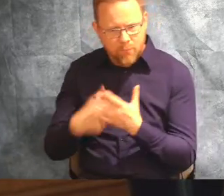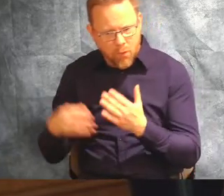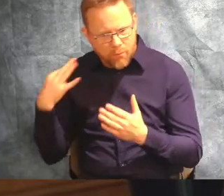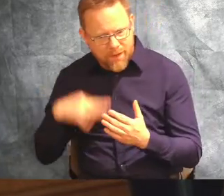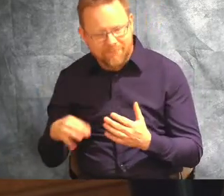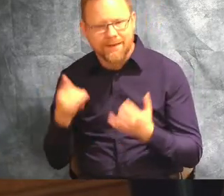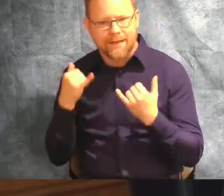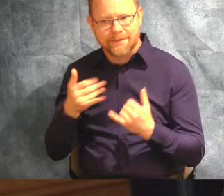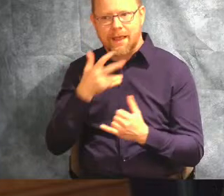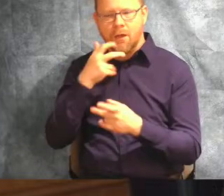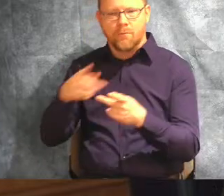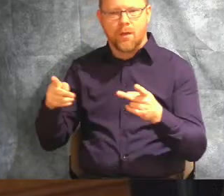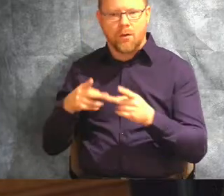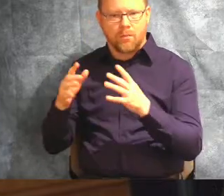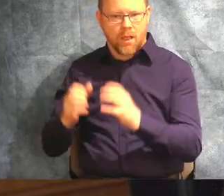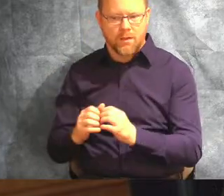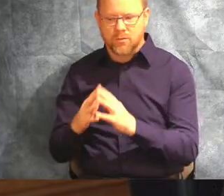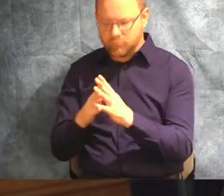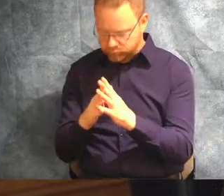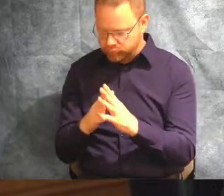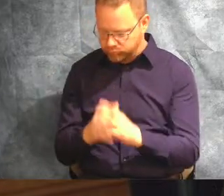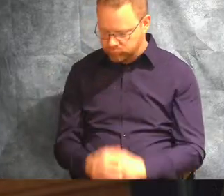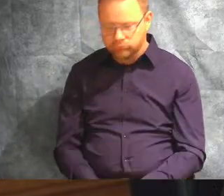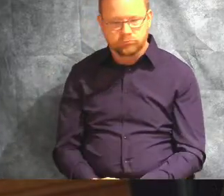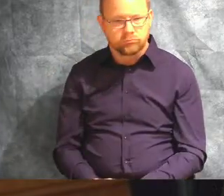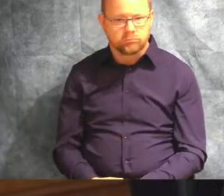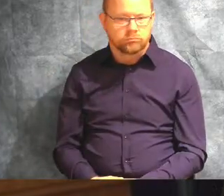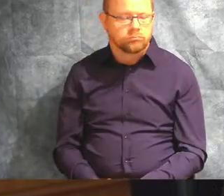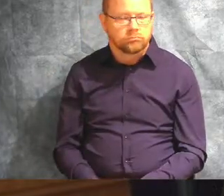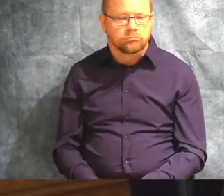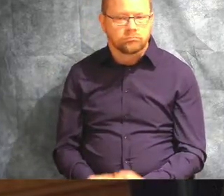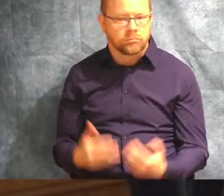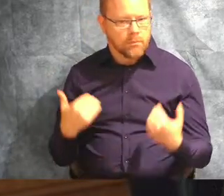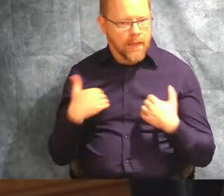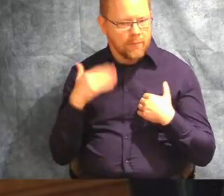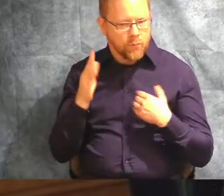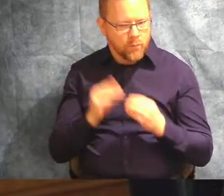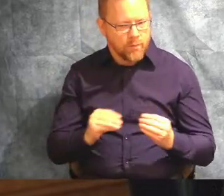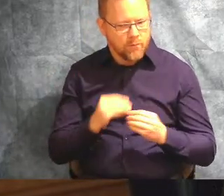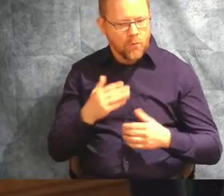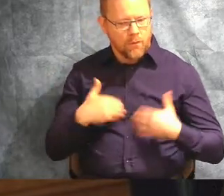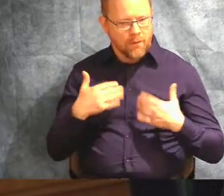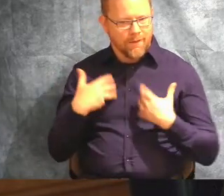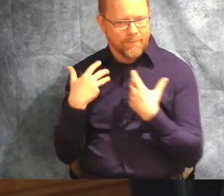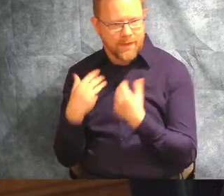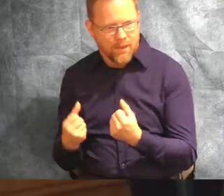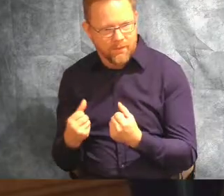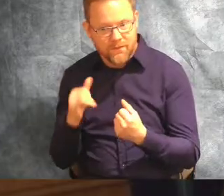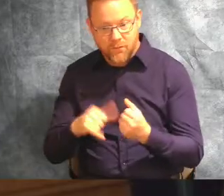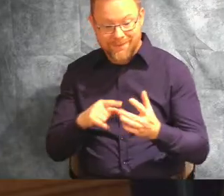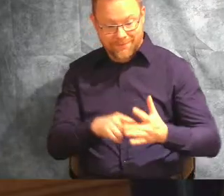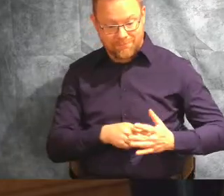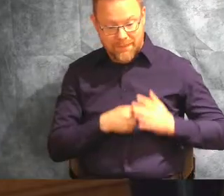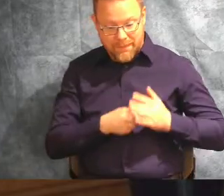to work in and also for our animals to stay. So just this is the beginning part of it. So I'd